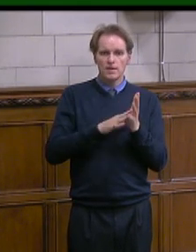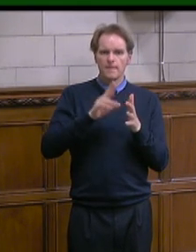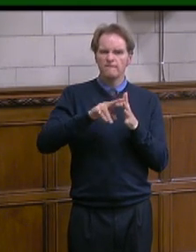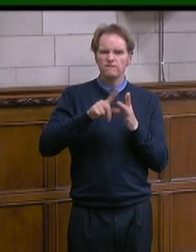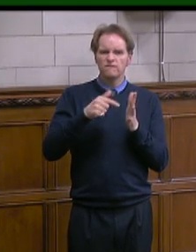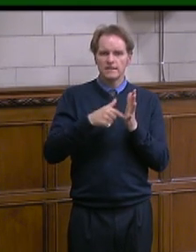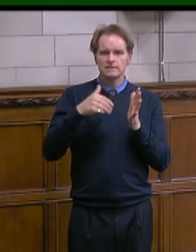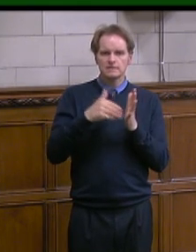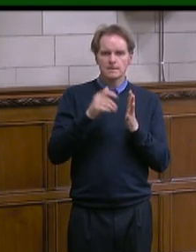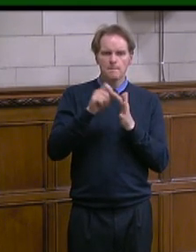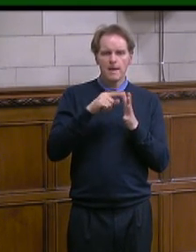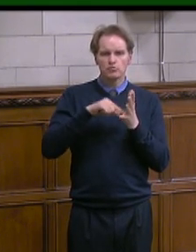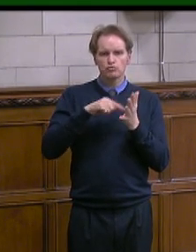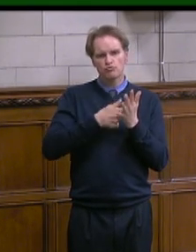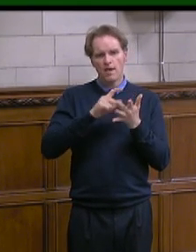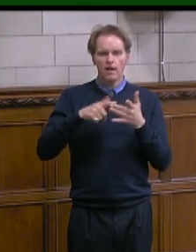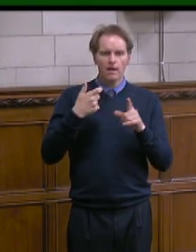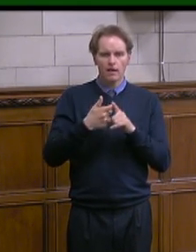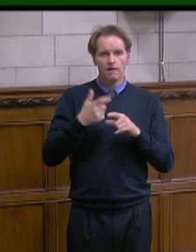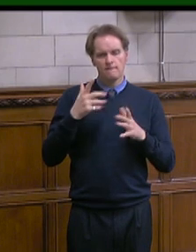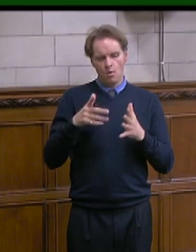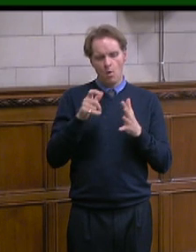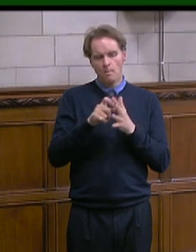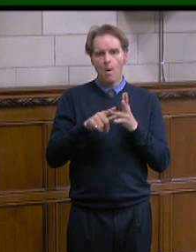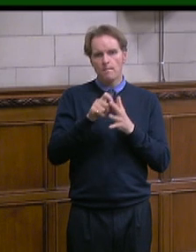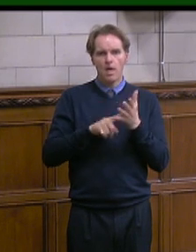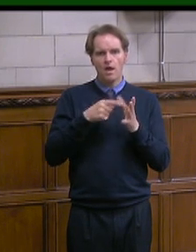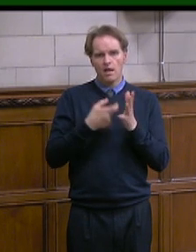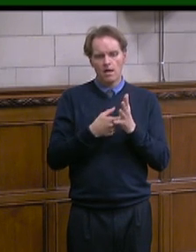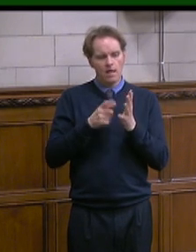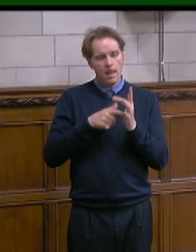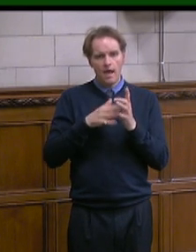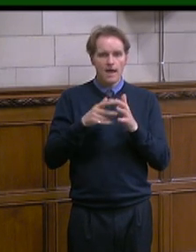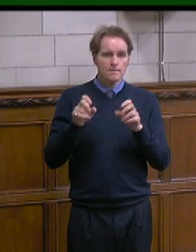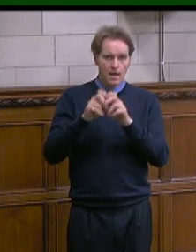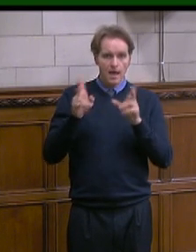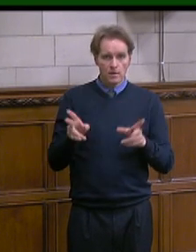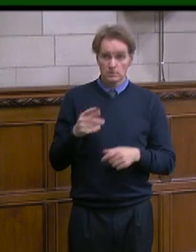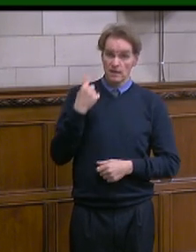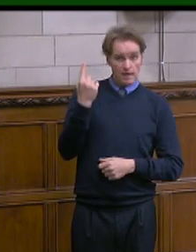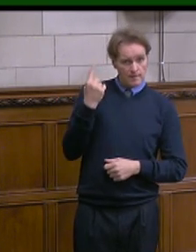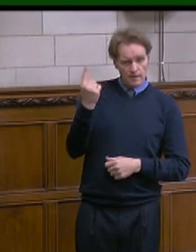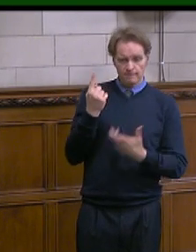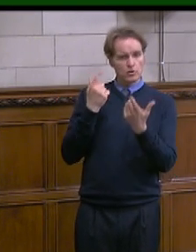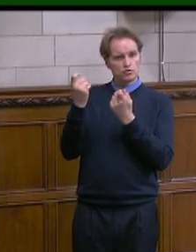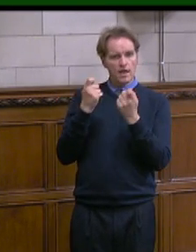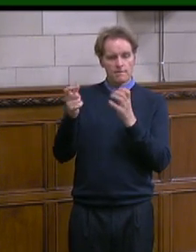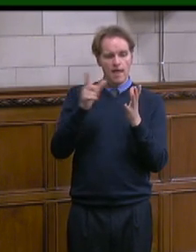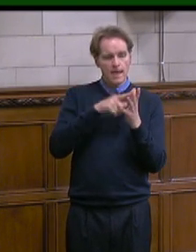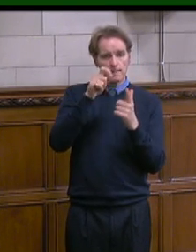I also thank my hon. Friend the Member for Poplar and Limehouse (Jim Fitzpatrick), who chairs the all-party parliamentary group on deafness; my hon.